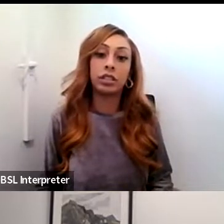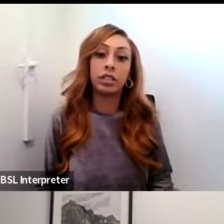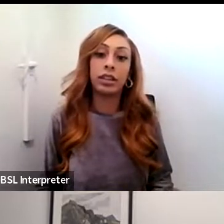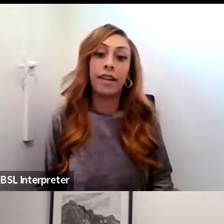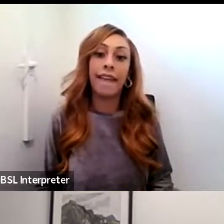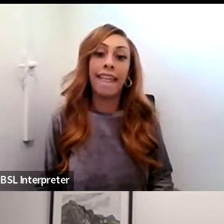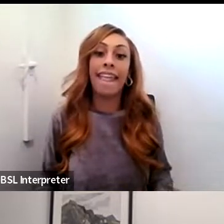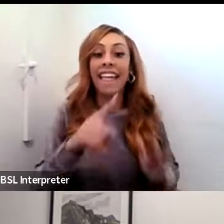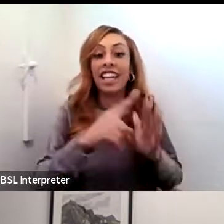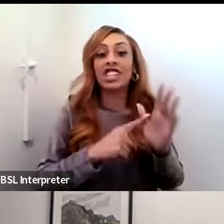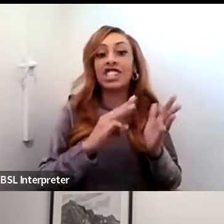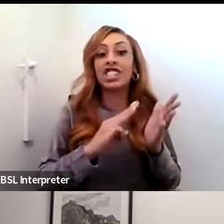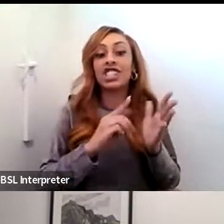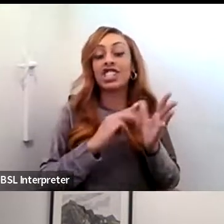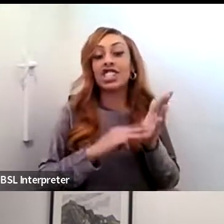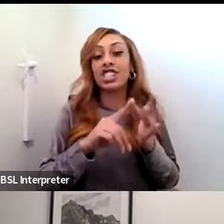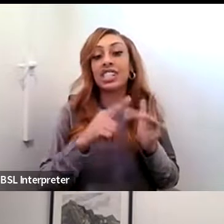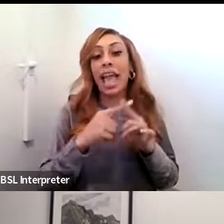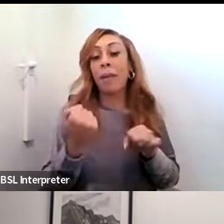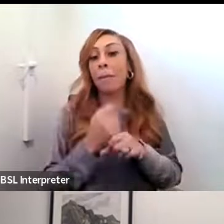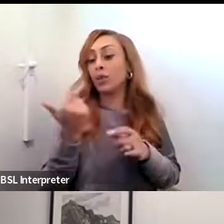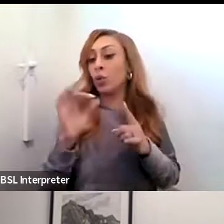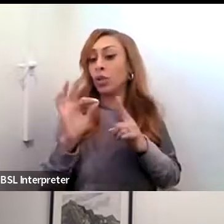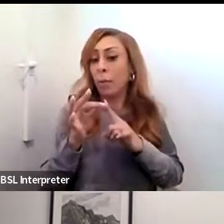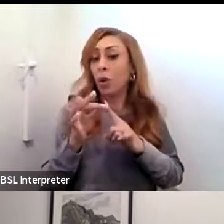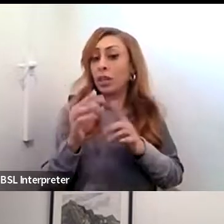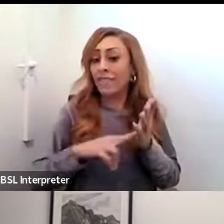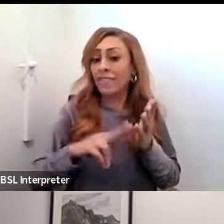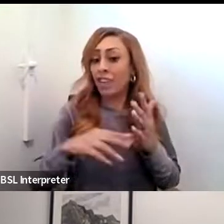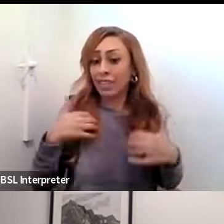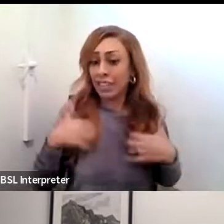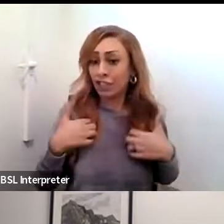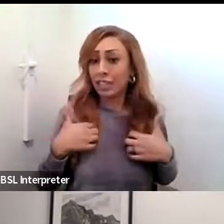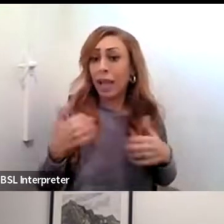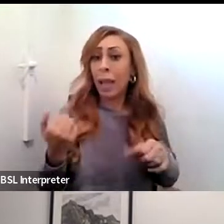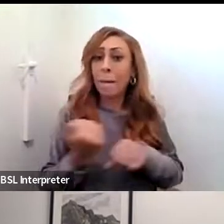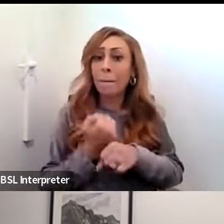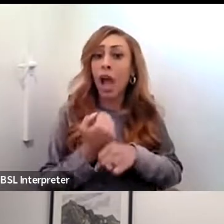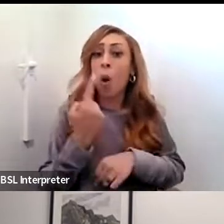but Jamie made a really great point of something I could be very interested in doing, is making a one-stop place